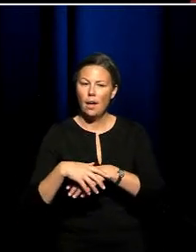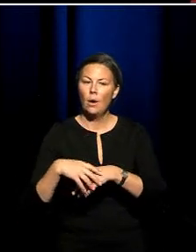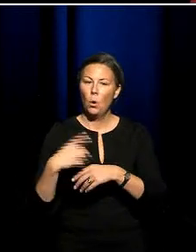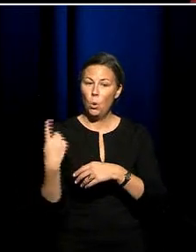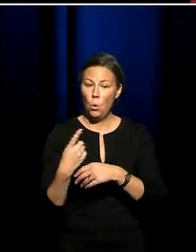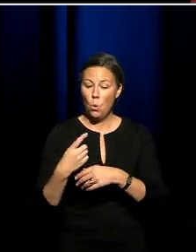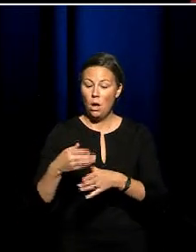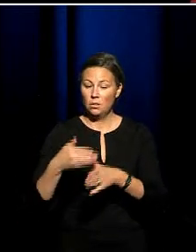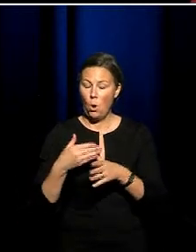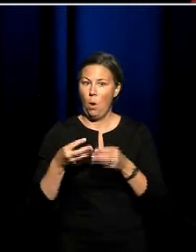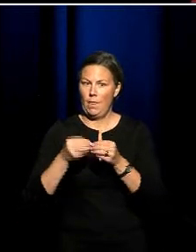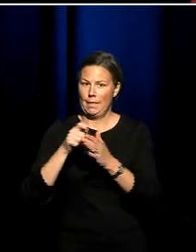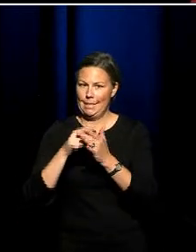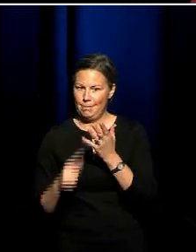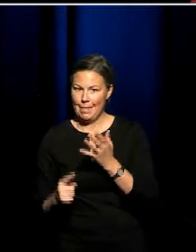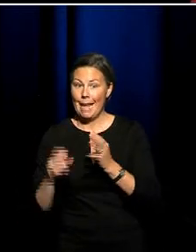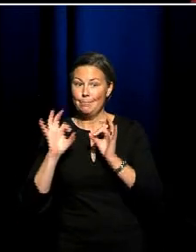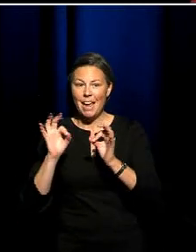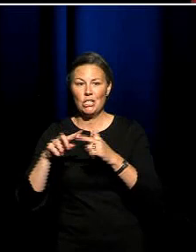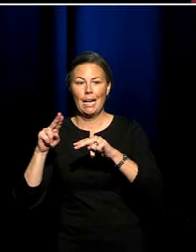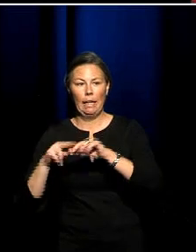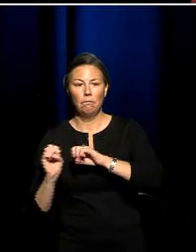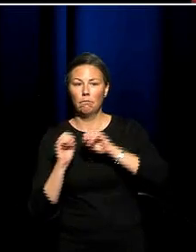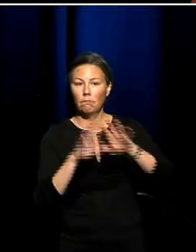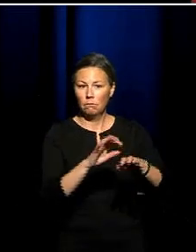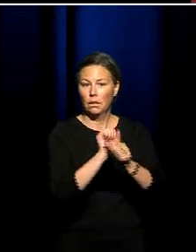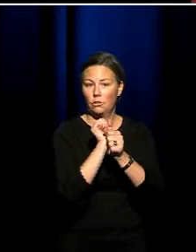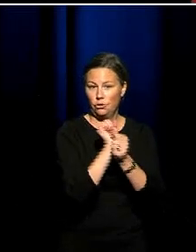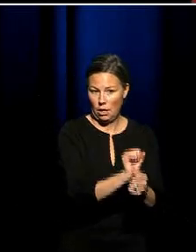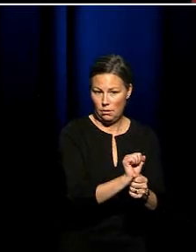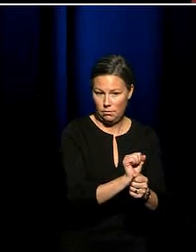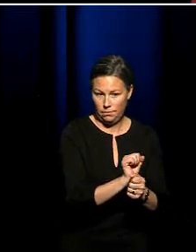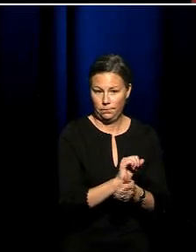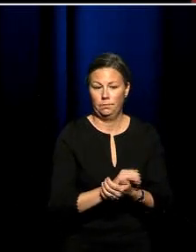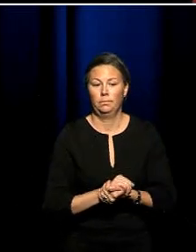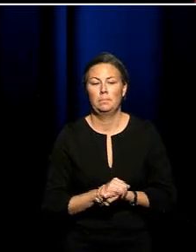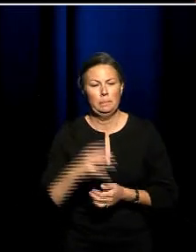rights and special needs of among others Indigenous persons with disability. These